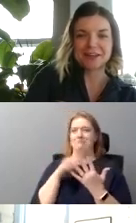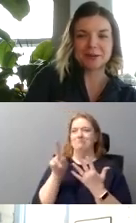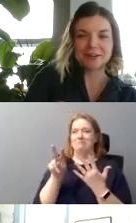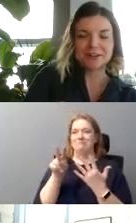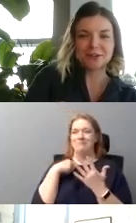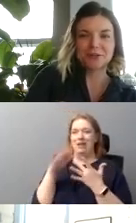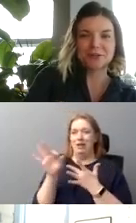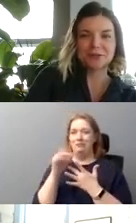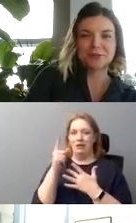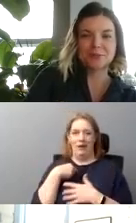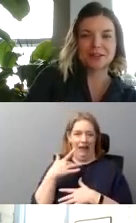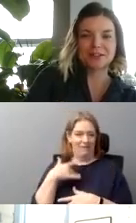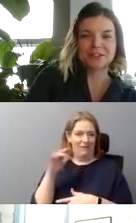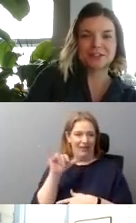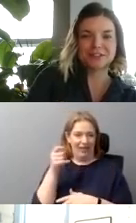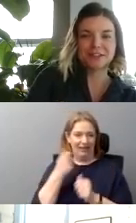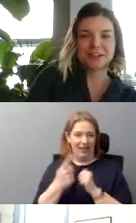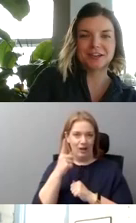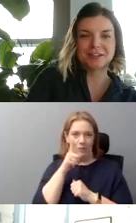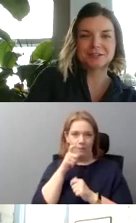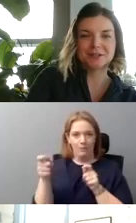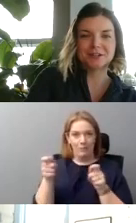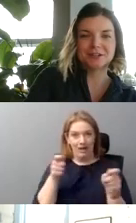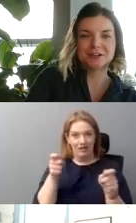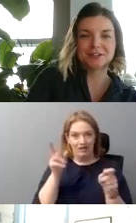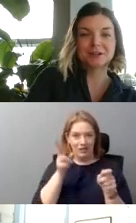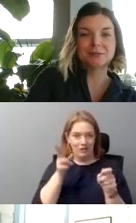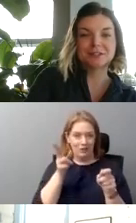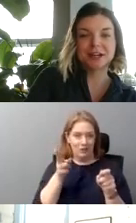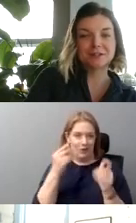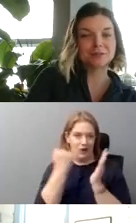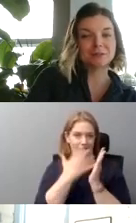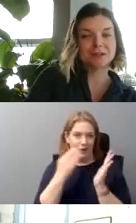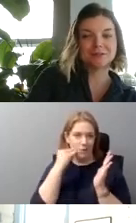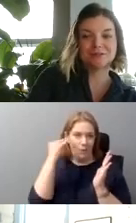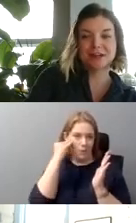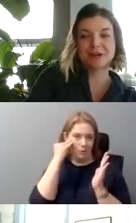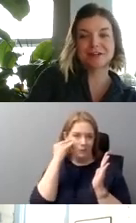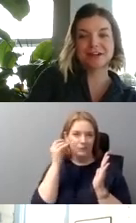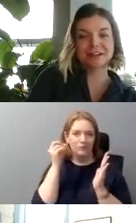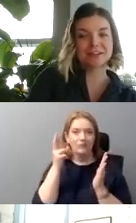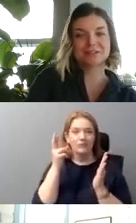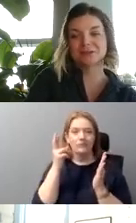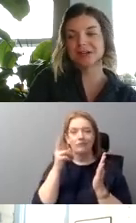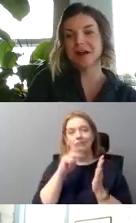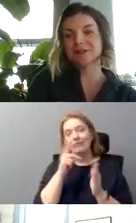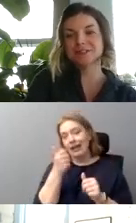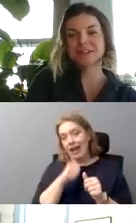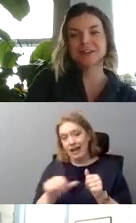anybody who manages a historic artist's home site, or maybe even for that matter any historic house,